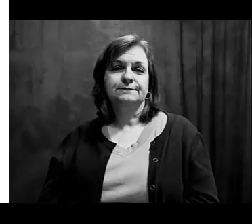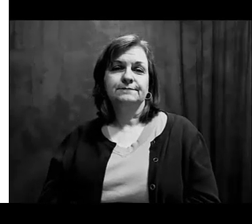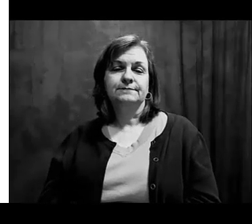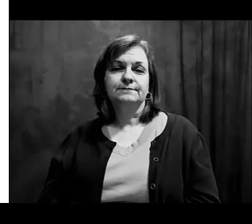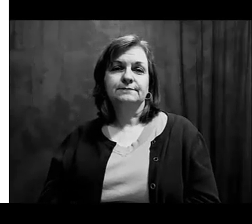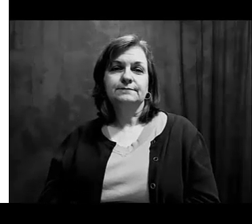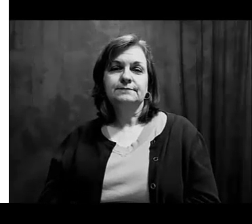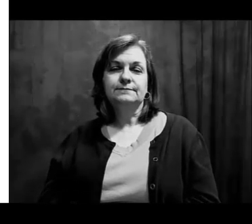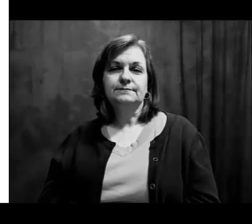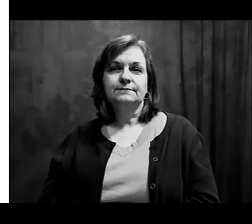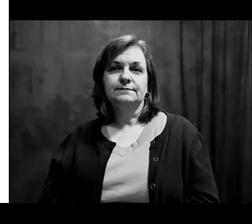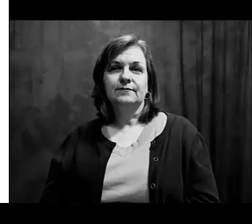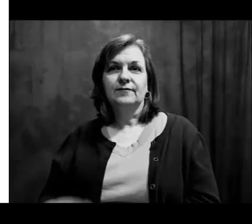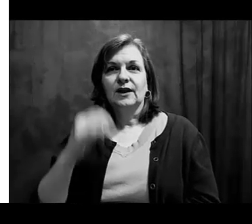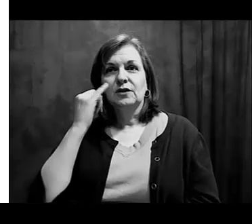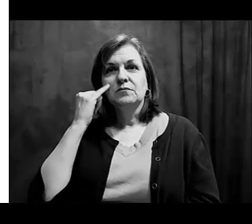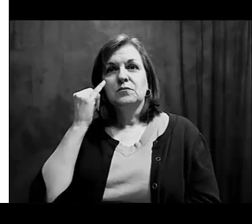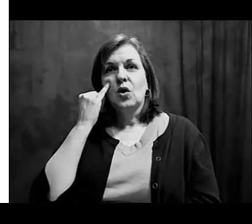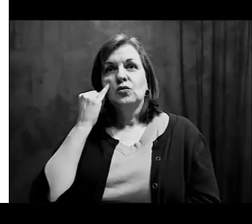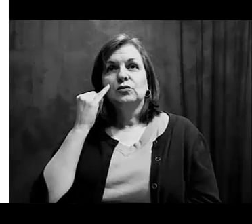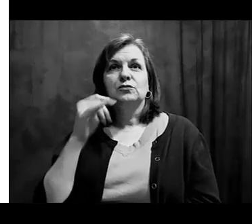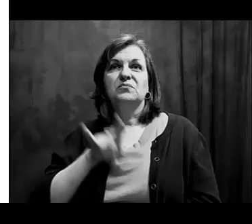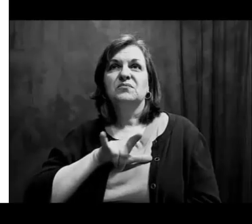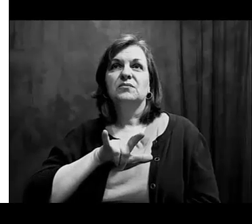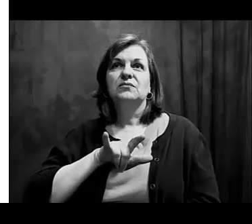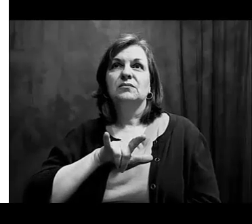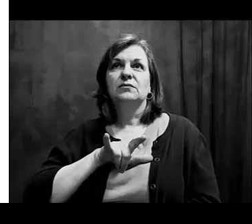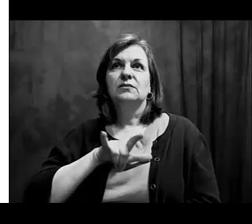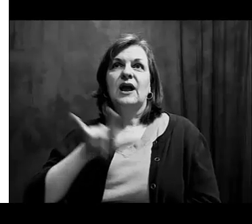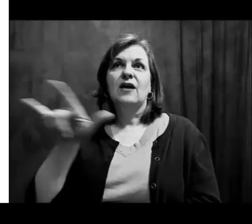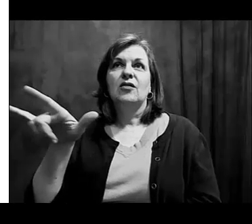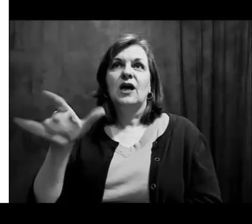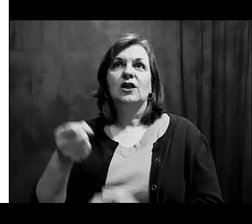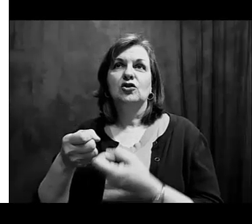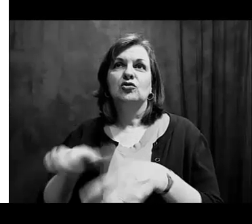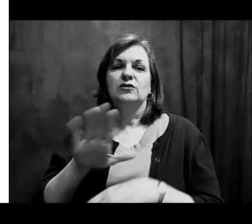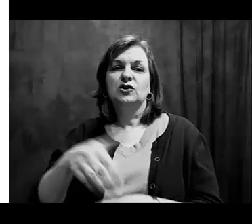so if the airline loses your luggage how do you respond?